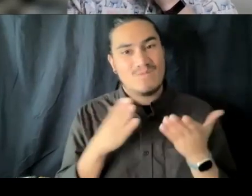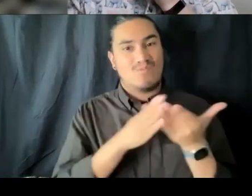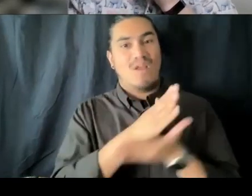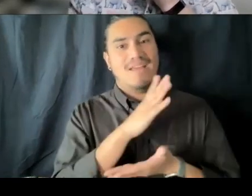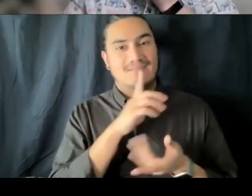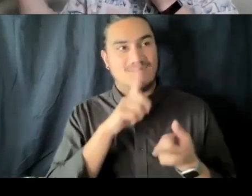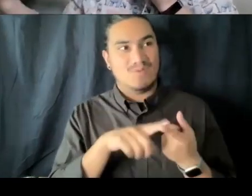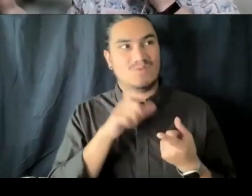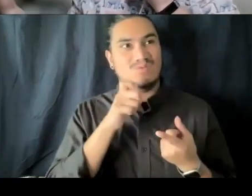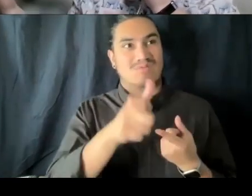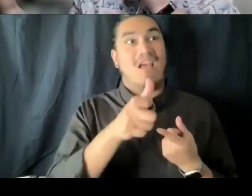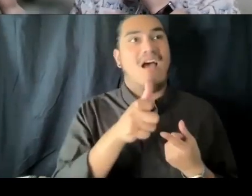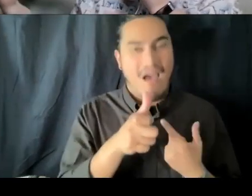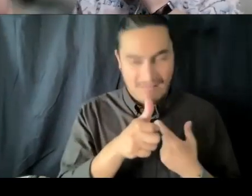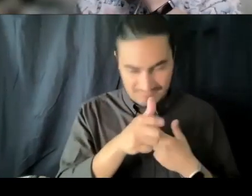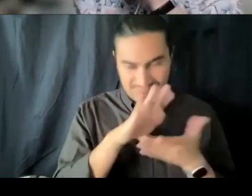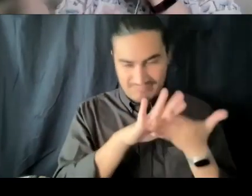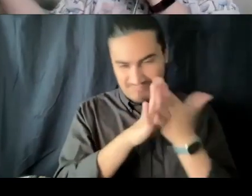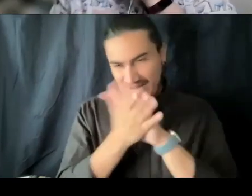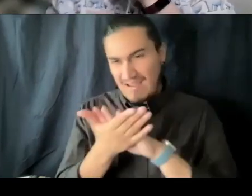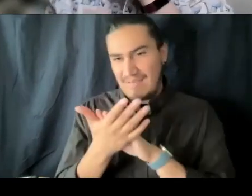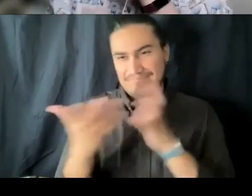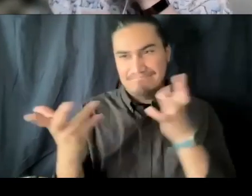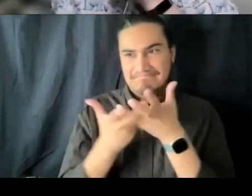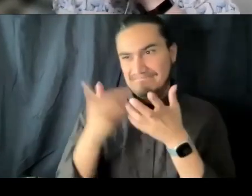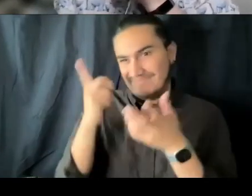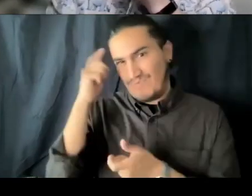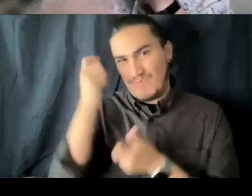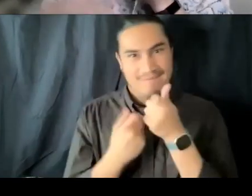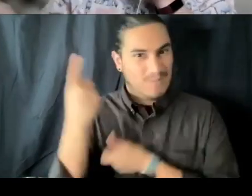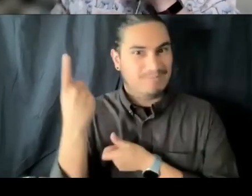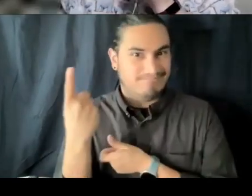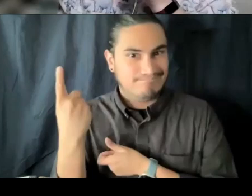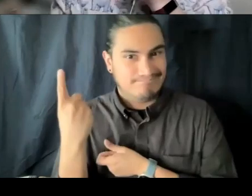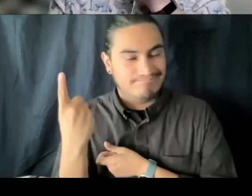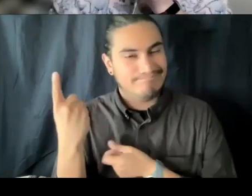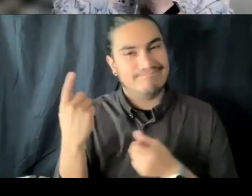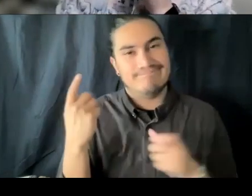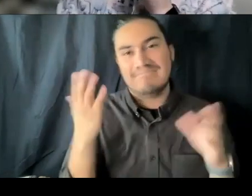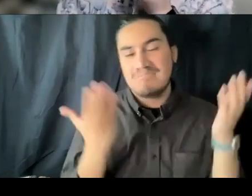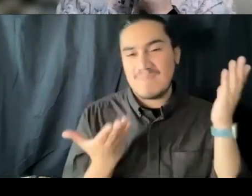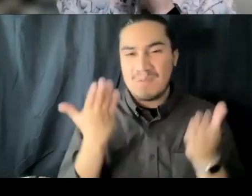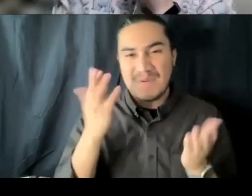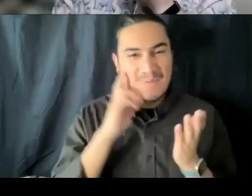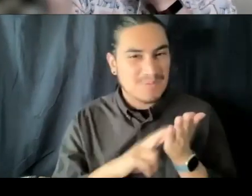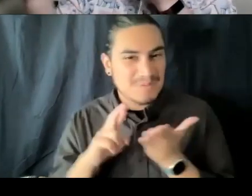is recently, I think, probably doing research for this or another article.